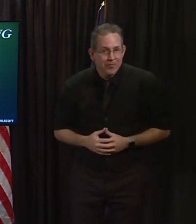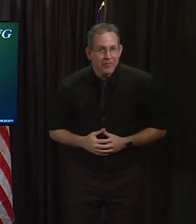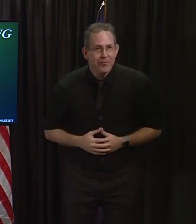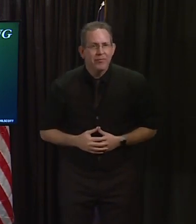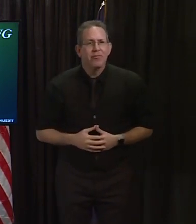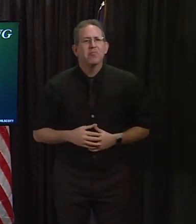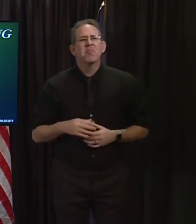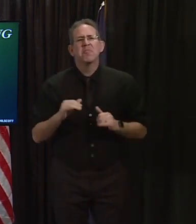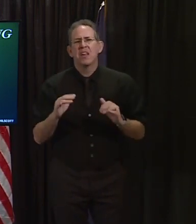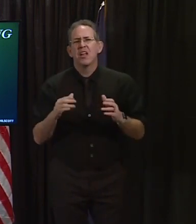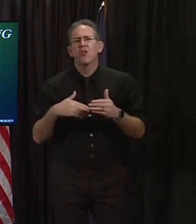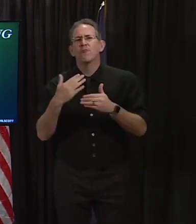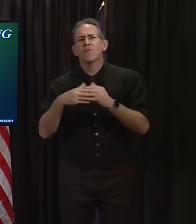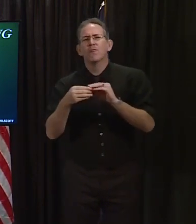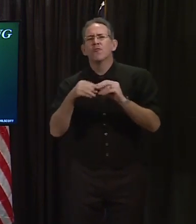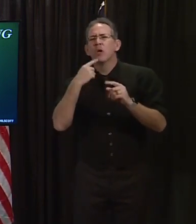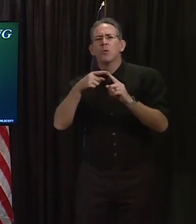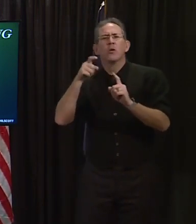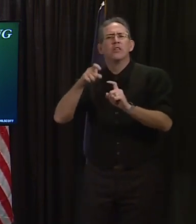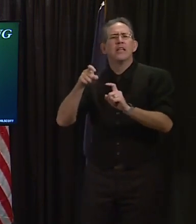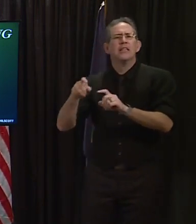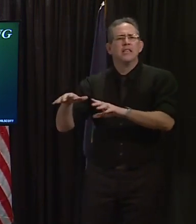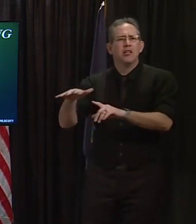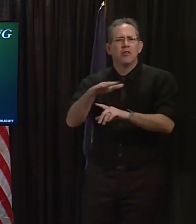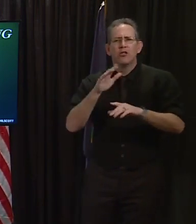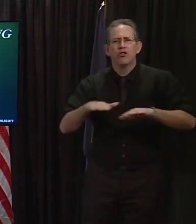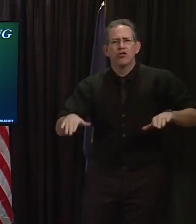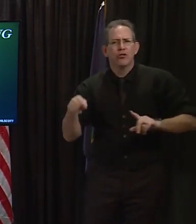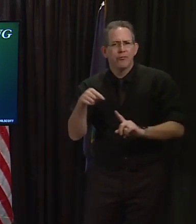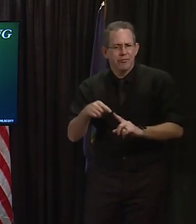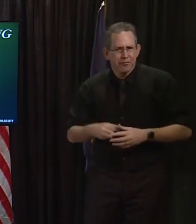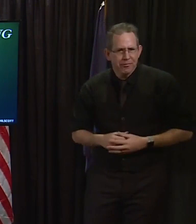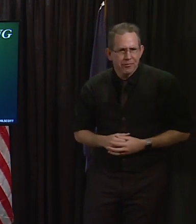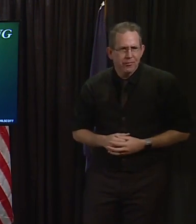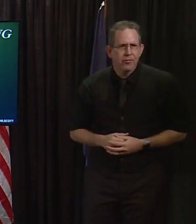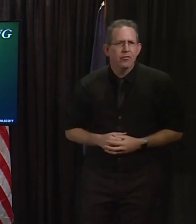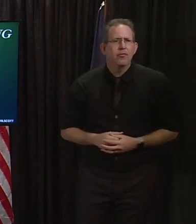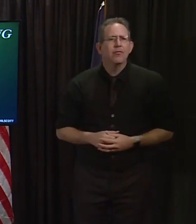mentioned last week, we rolled out tests for tots tests for tots extends